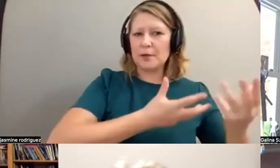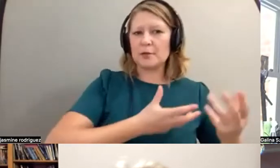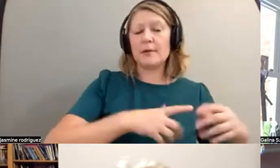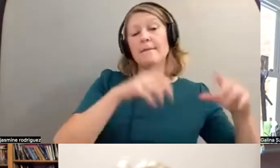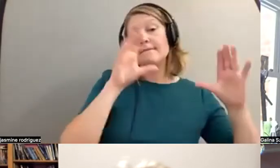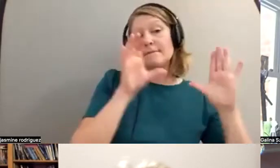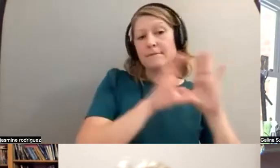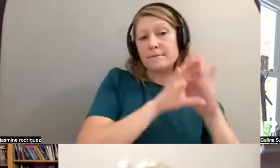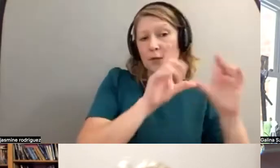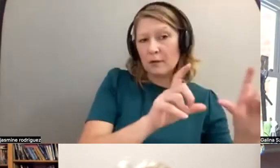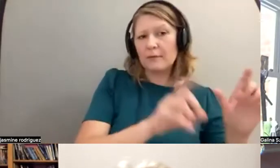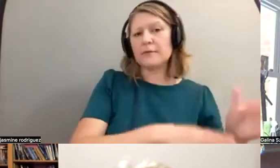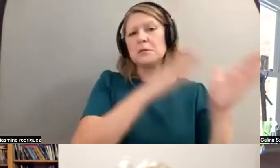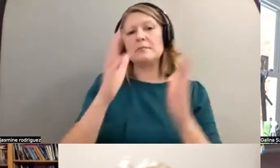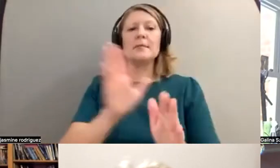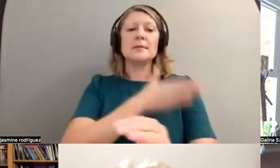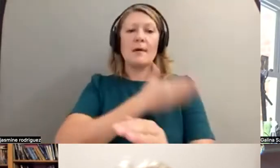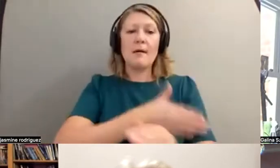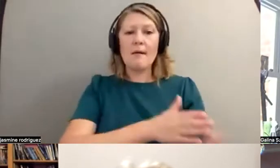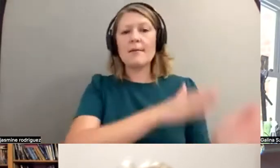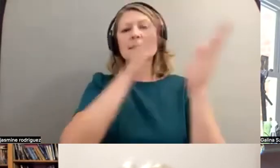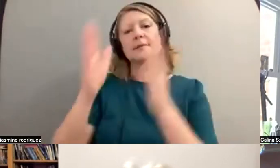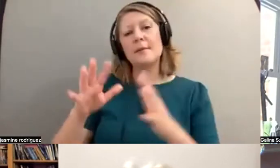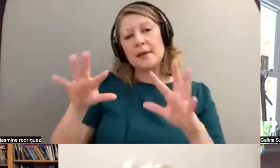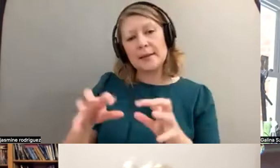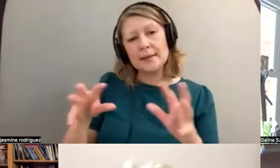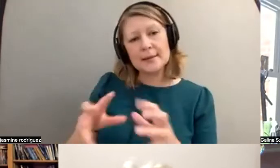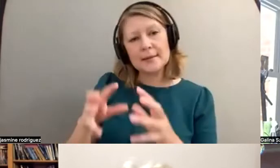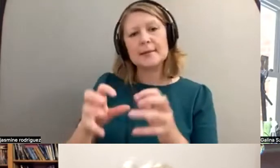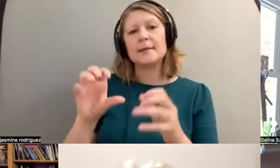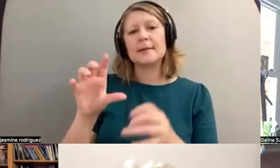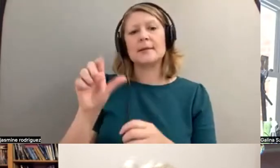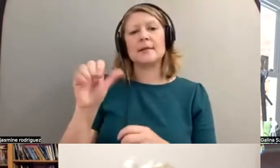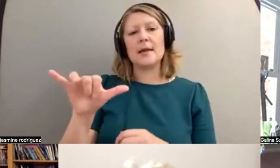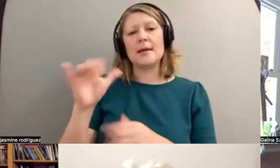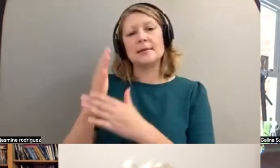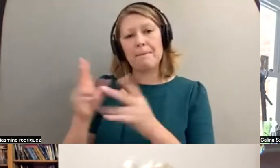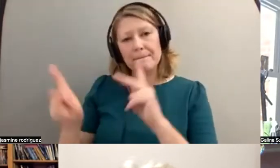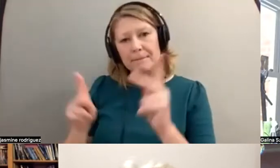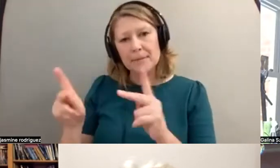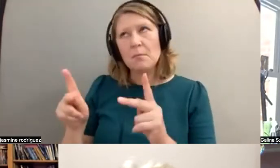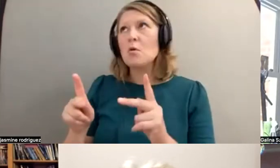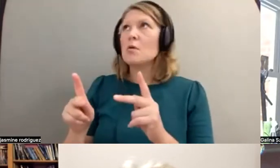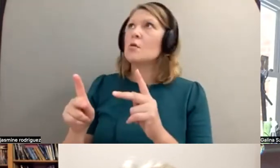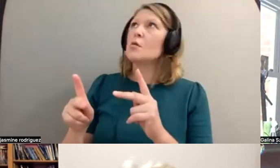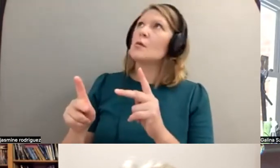some people see it in polymer clays, um some people will see it in in writing